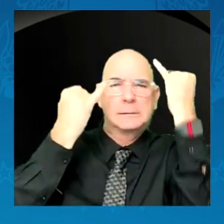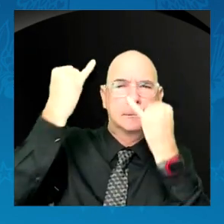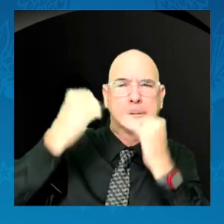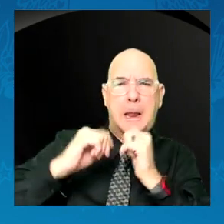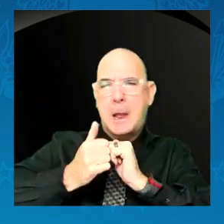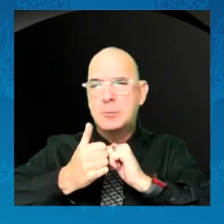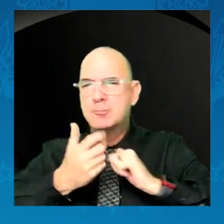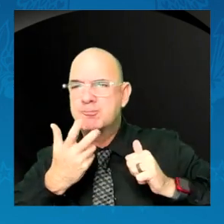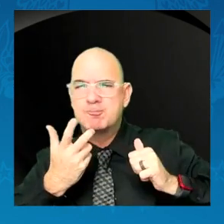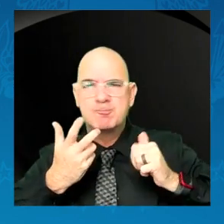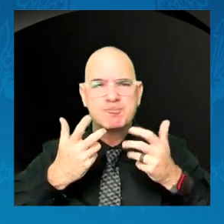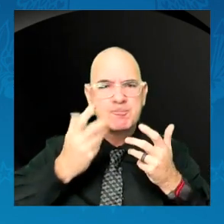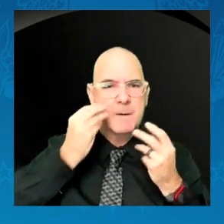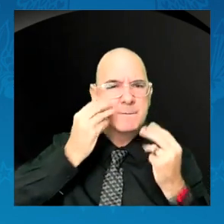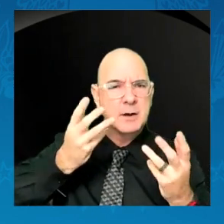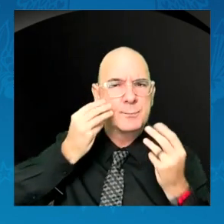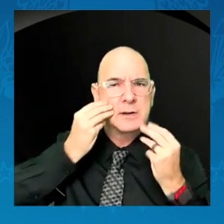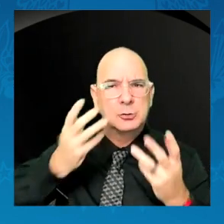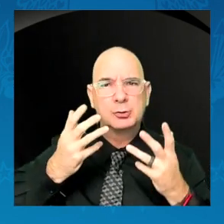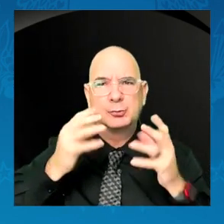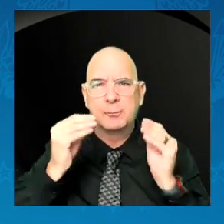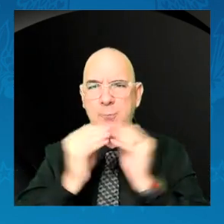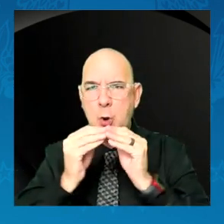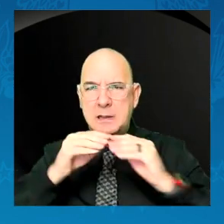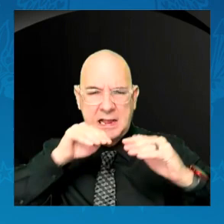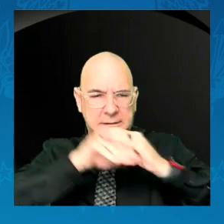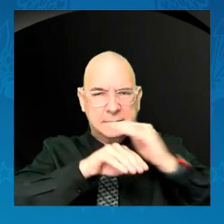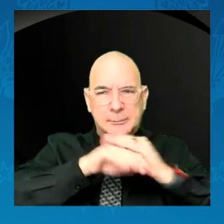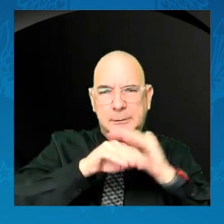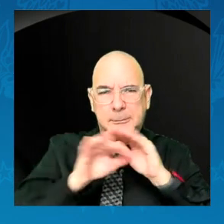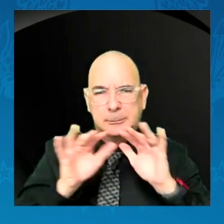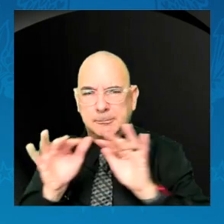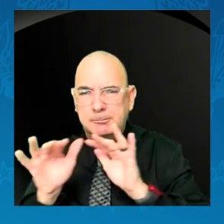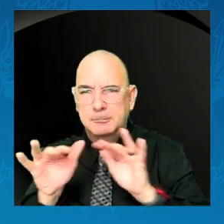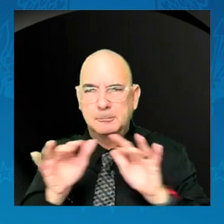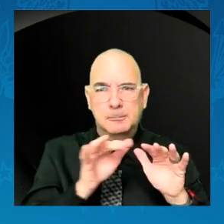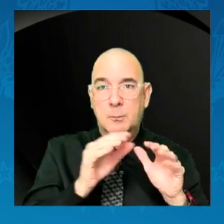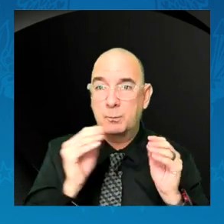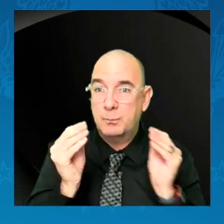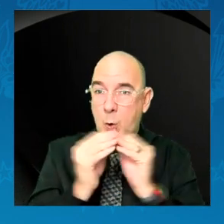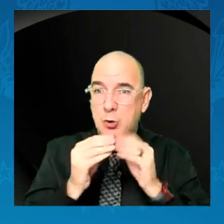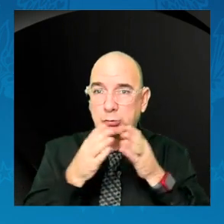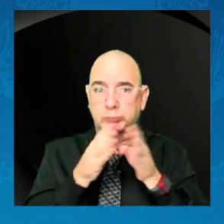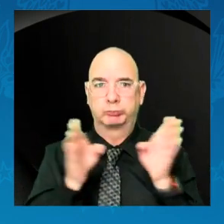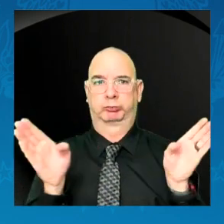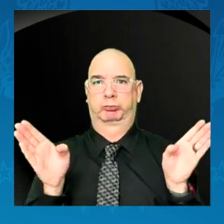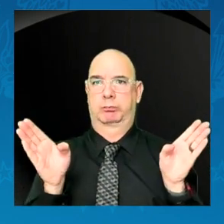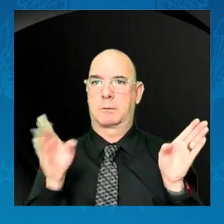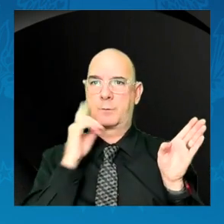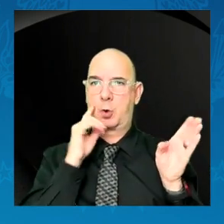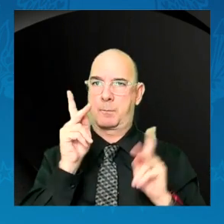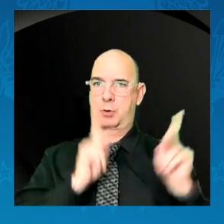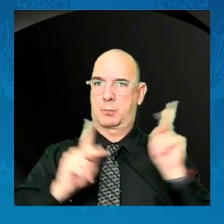and usable to a greater number of people? And I know this is part of your life and work is to ensure